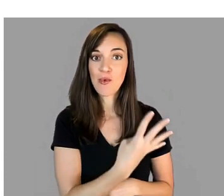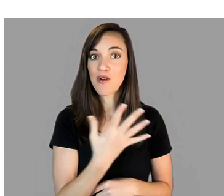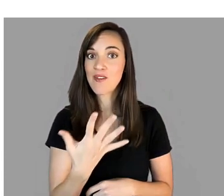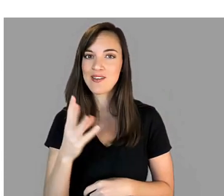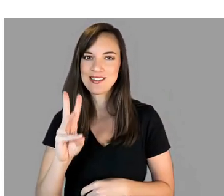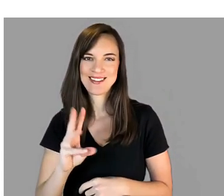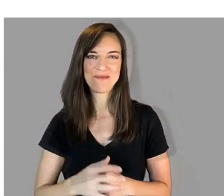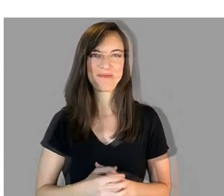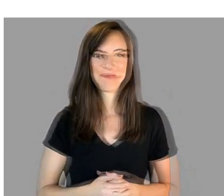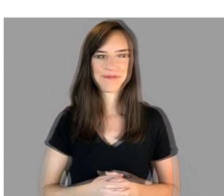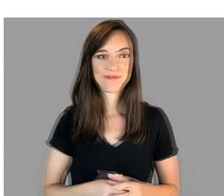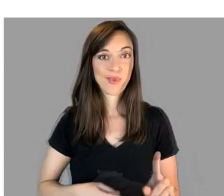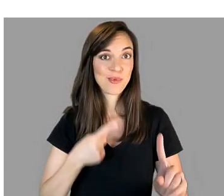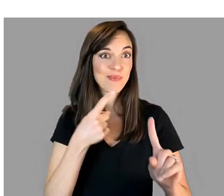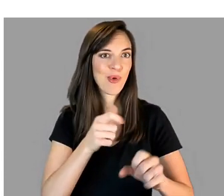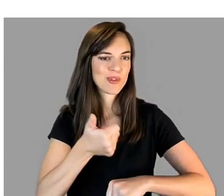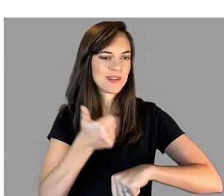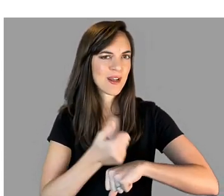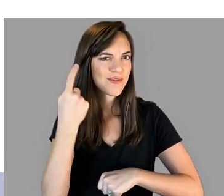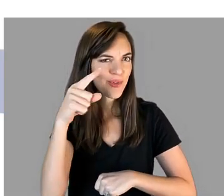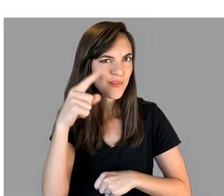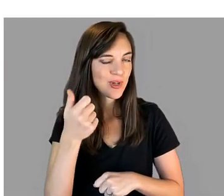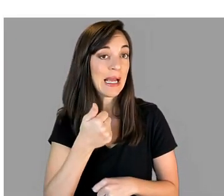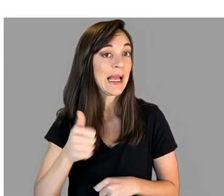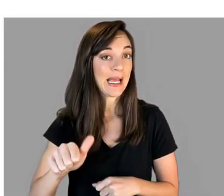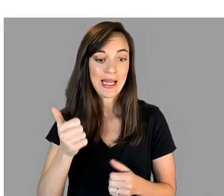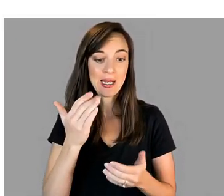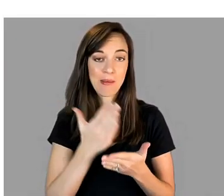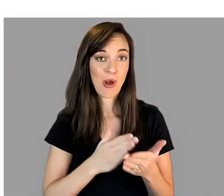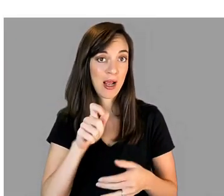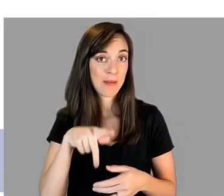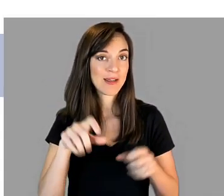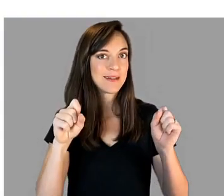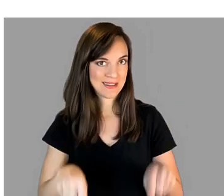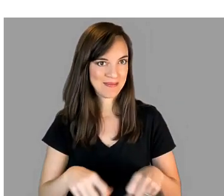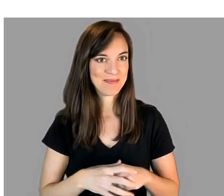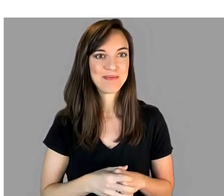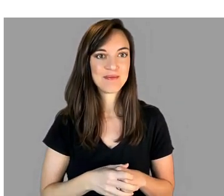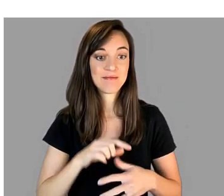Goals can be set for any of the domains in the IEP: curriculum and learning, social or